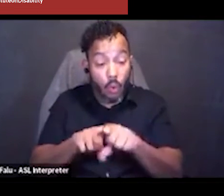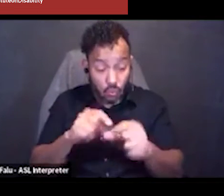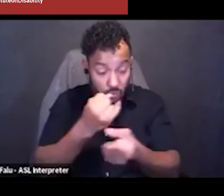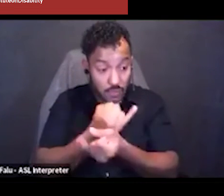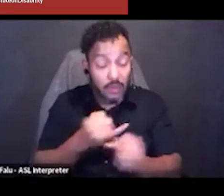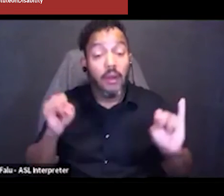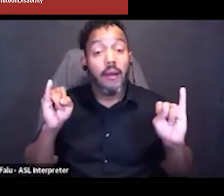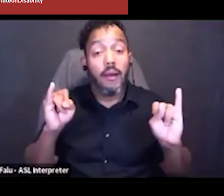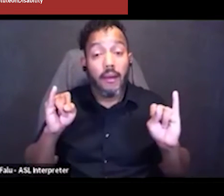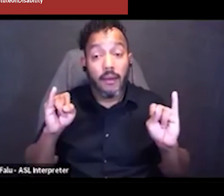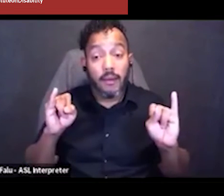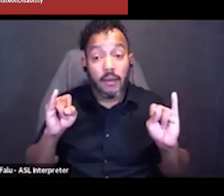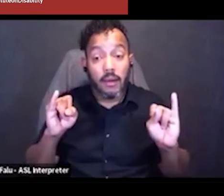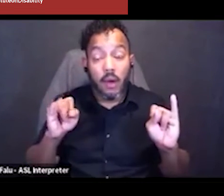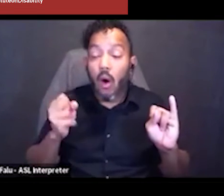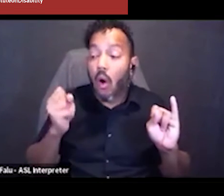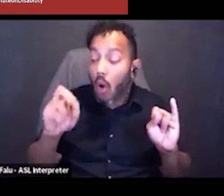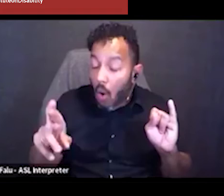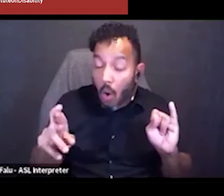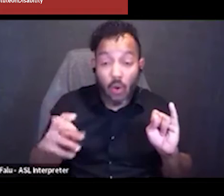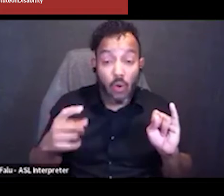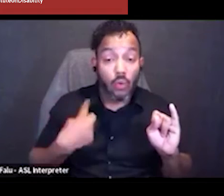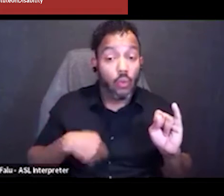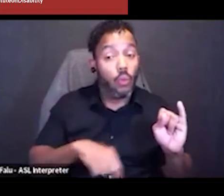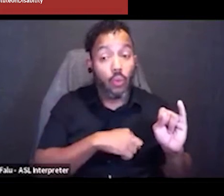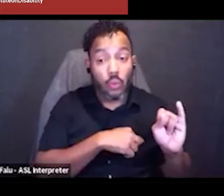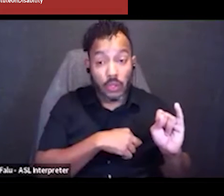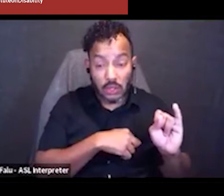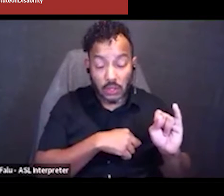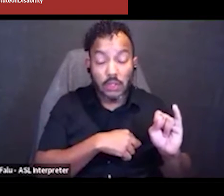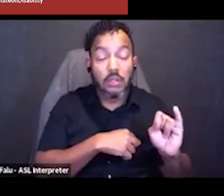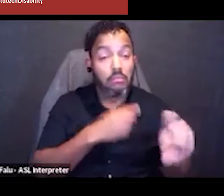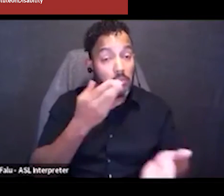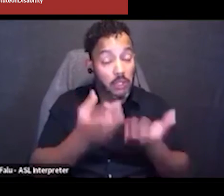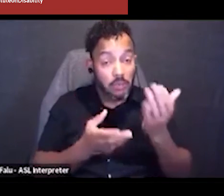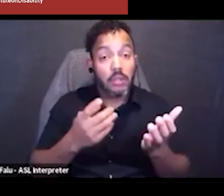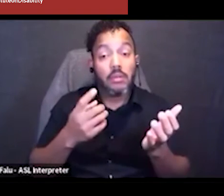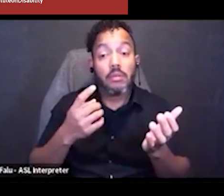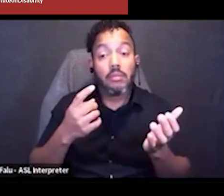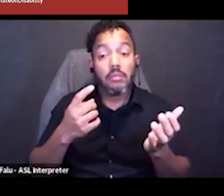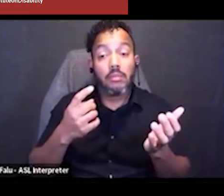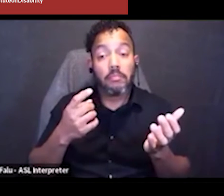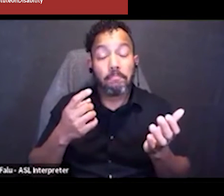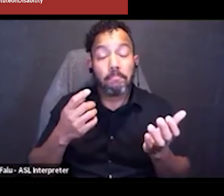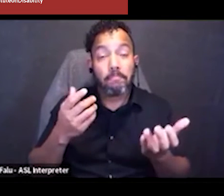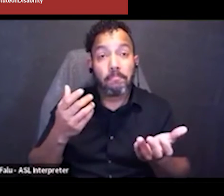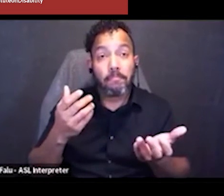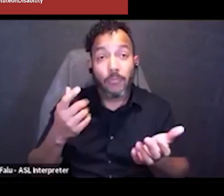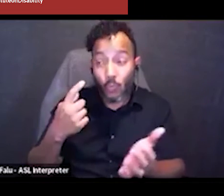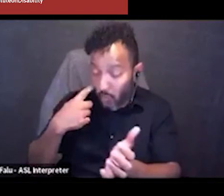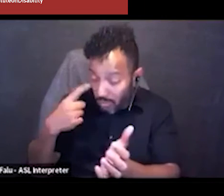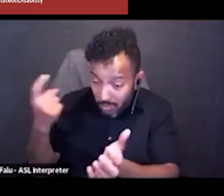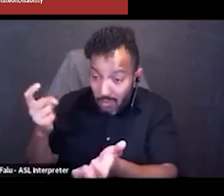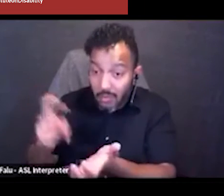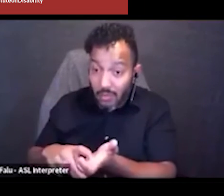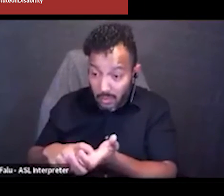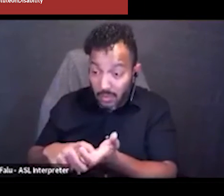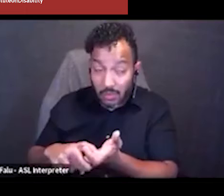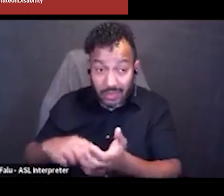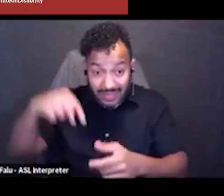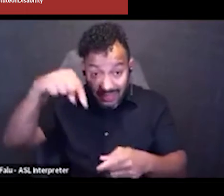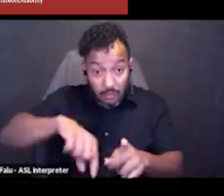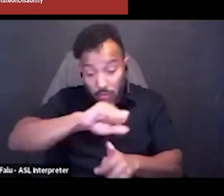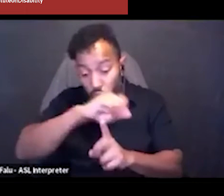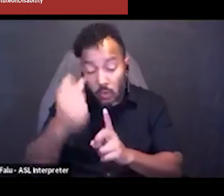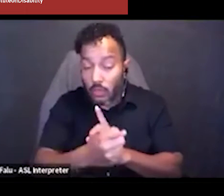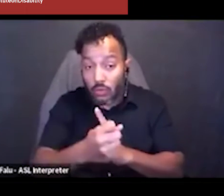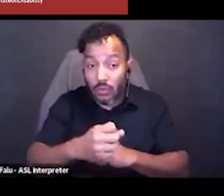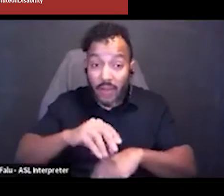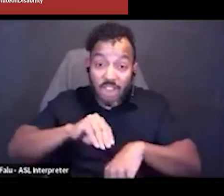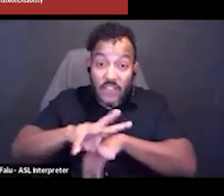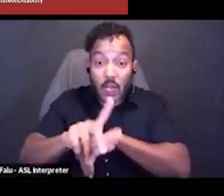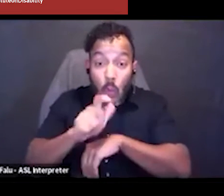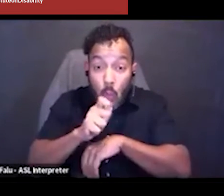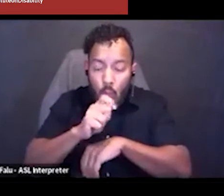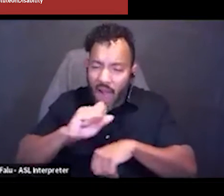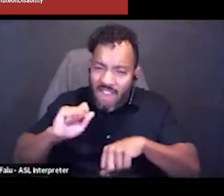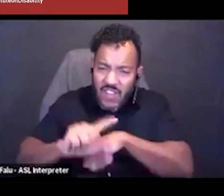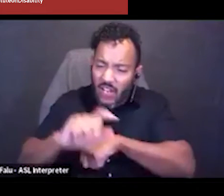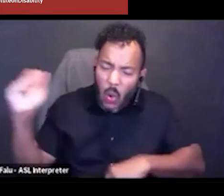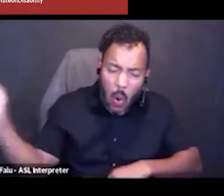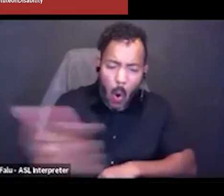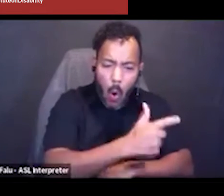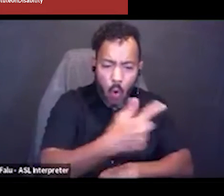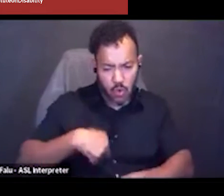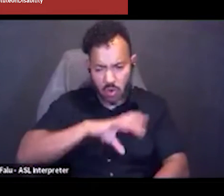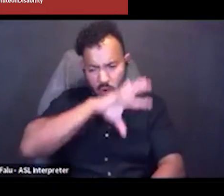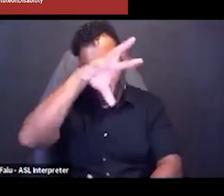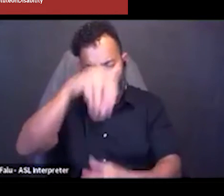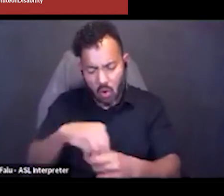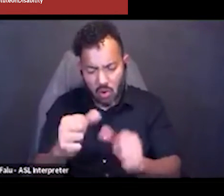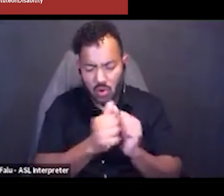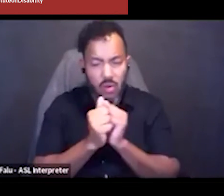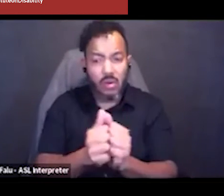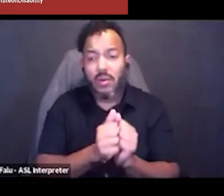Or whether we recognize that we're all in this together and we must force multiply.